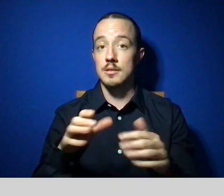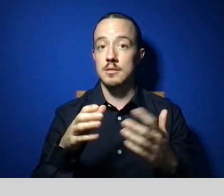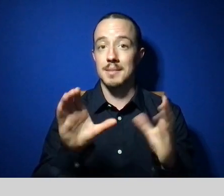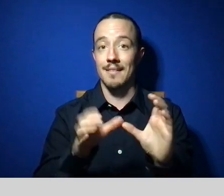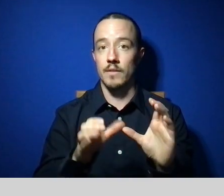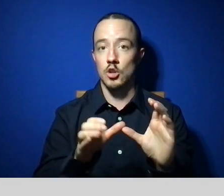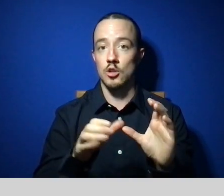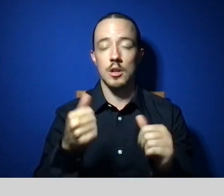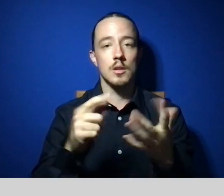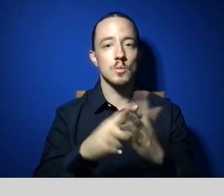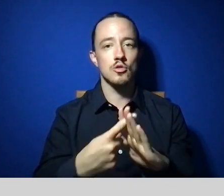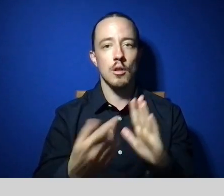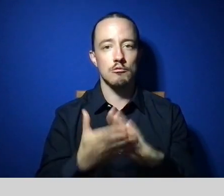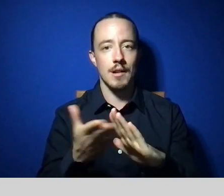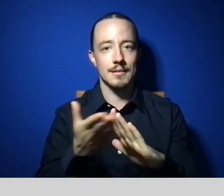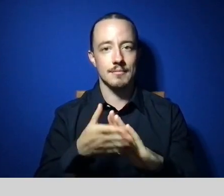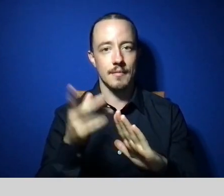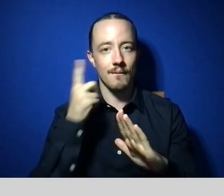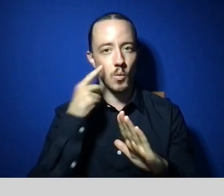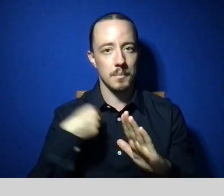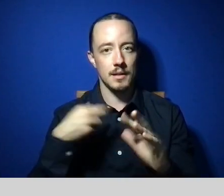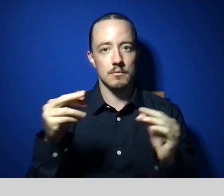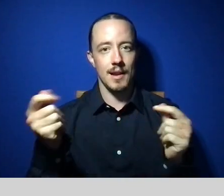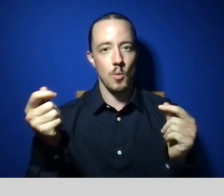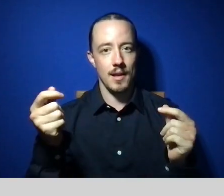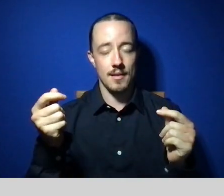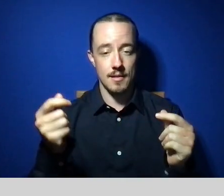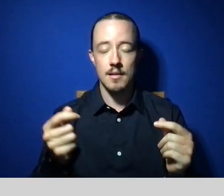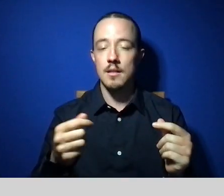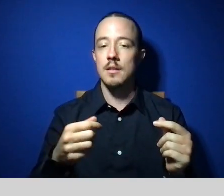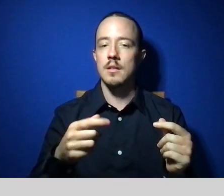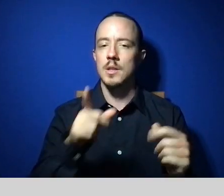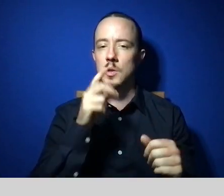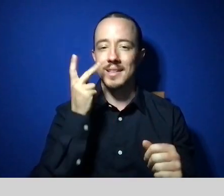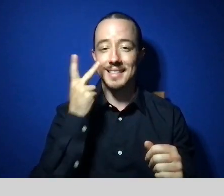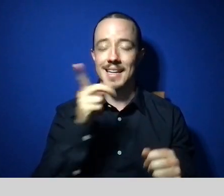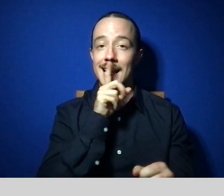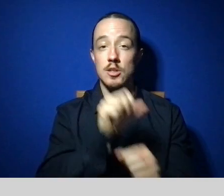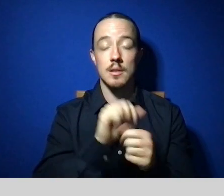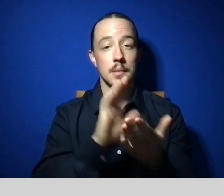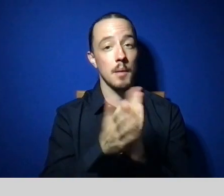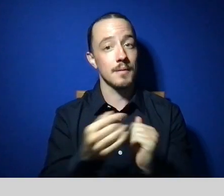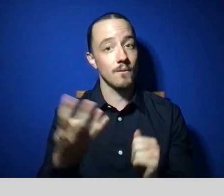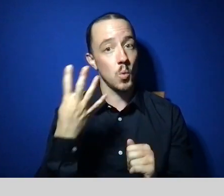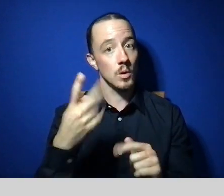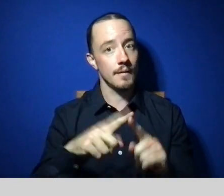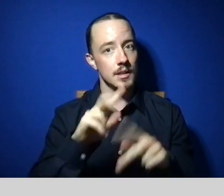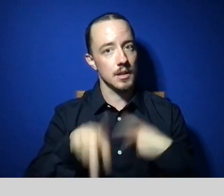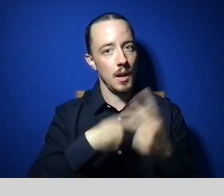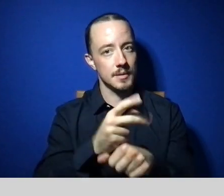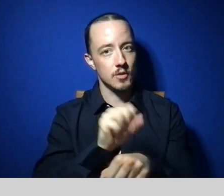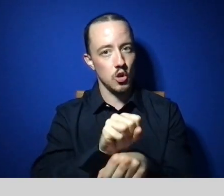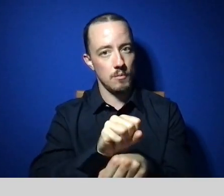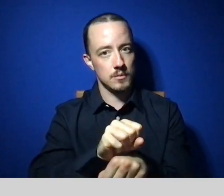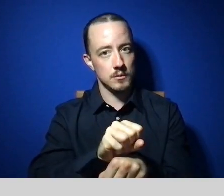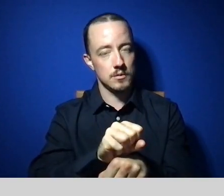that test action for me straight away. You can see that this actually turns into four different jobs and GitHub actions. One for each of those versions of Python